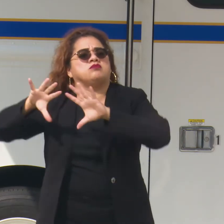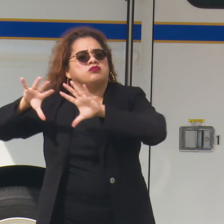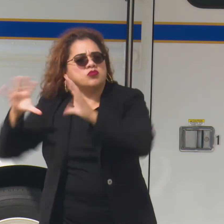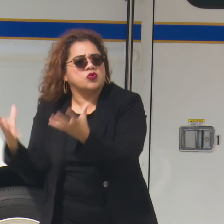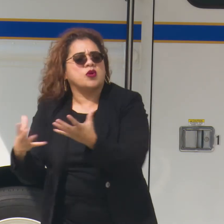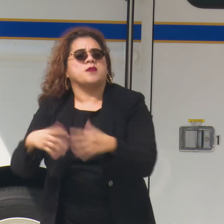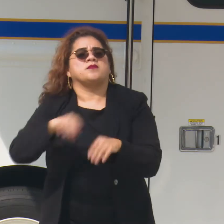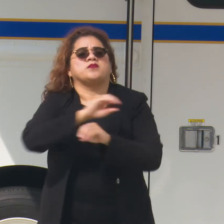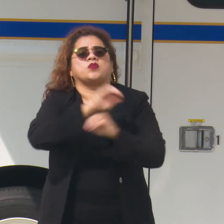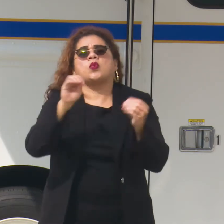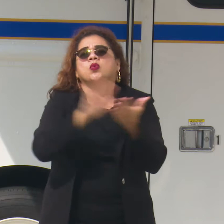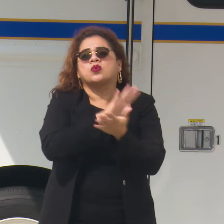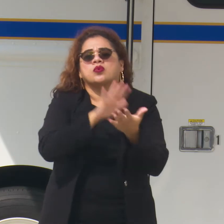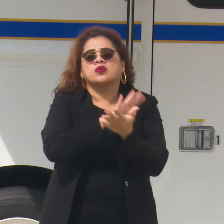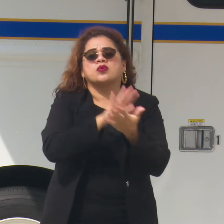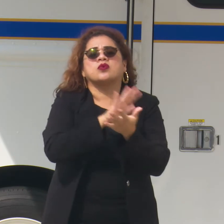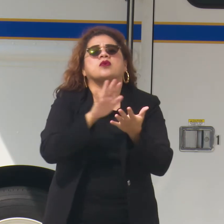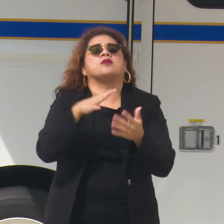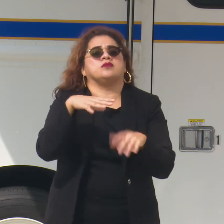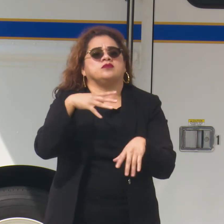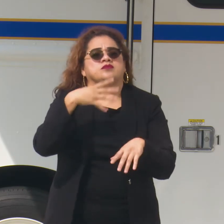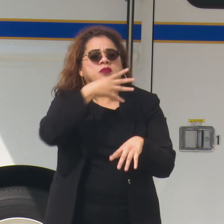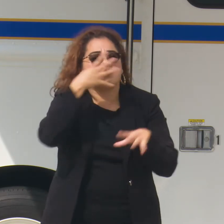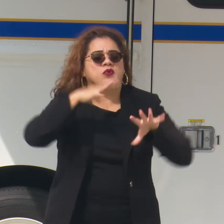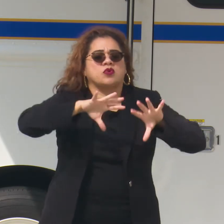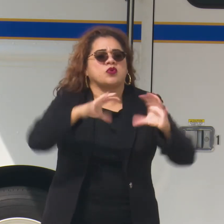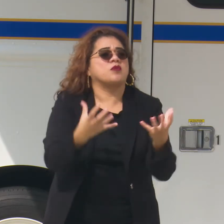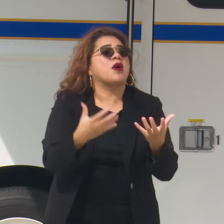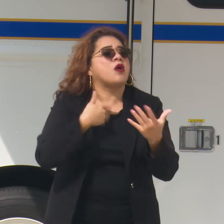I want to thank council member Roberto Uranga who is here with us today,